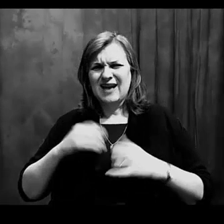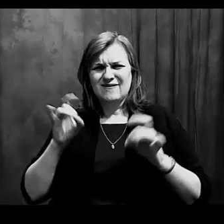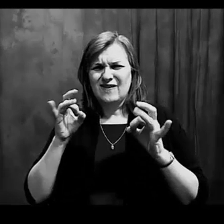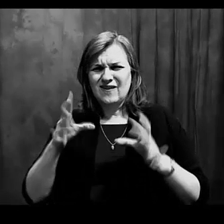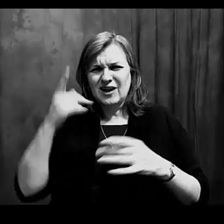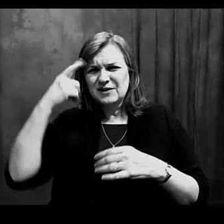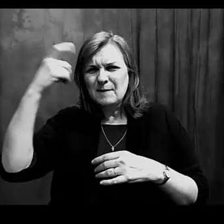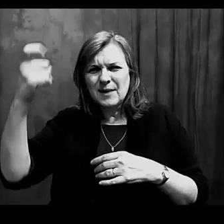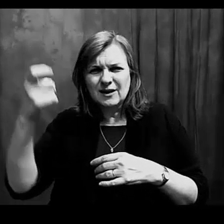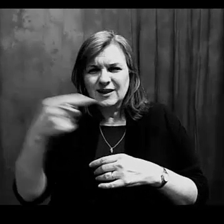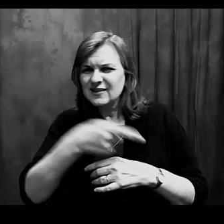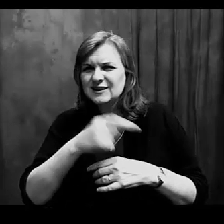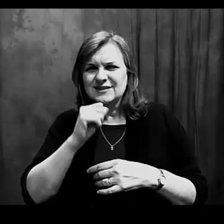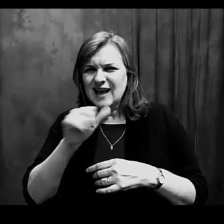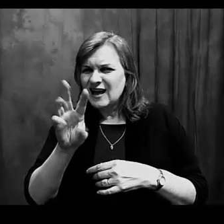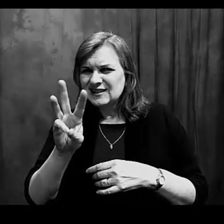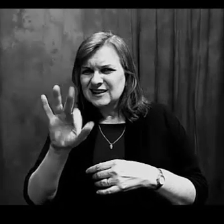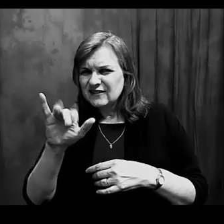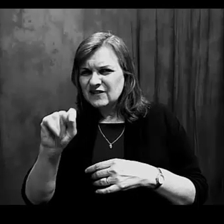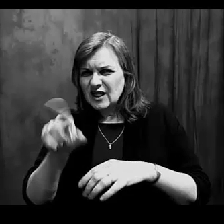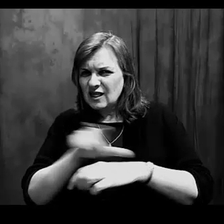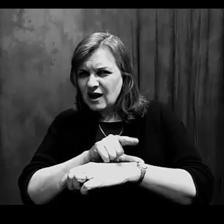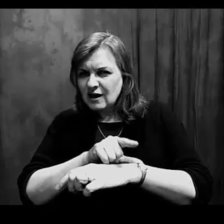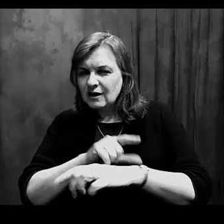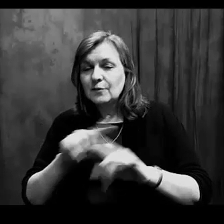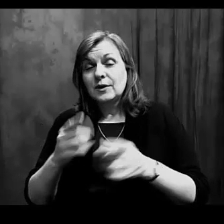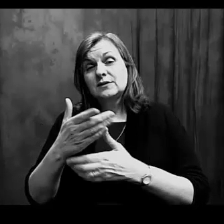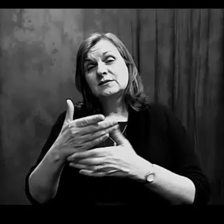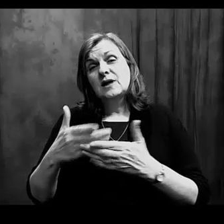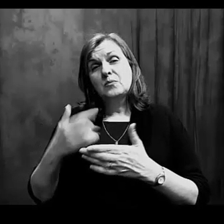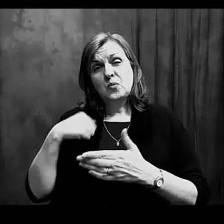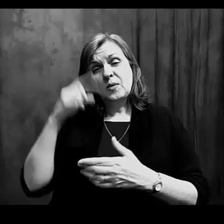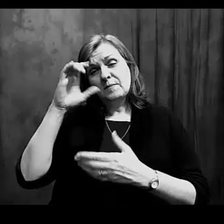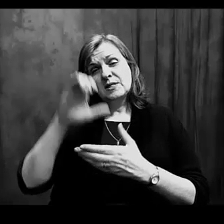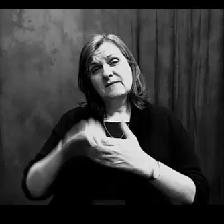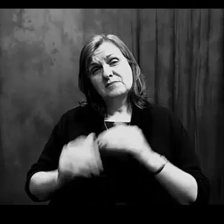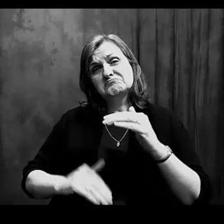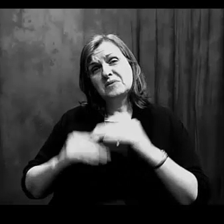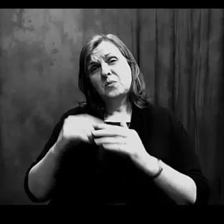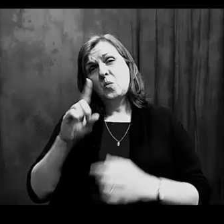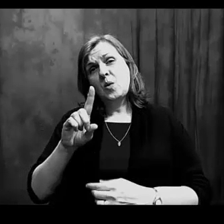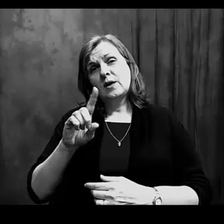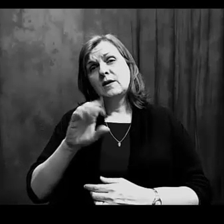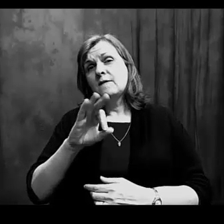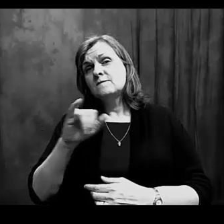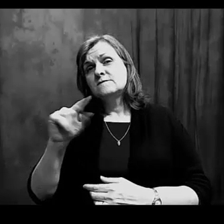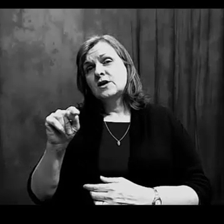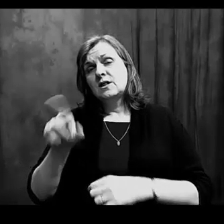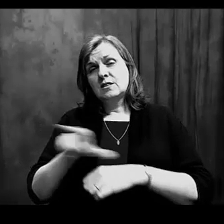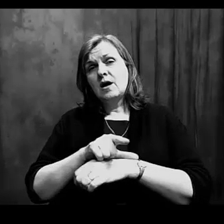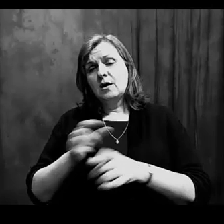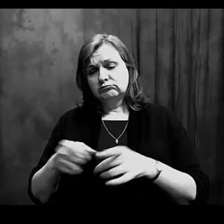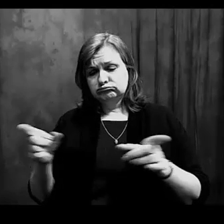have nightmares here -- these things are not 6 feet long!!! but some of them may have been up to a foot long based on fossil